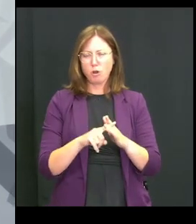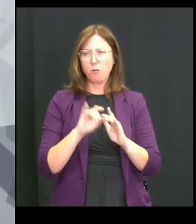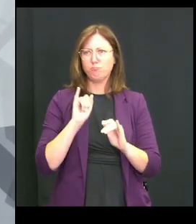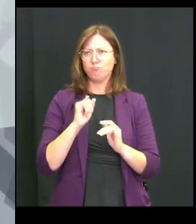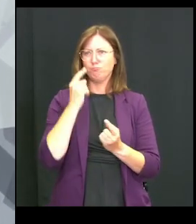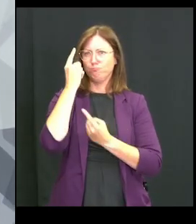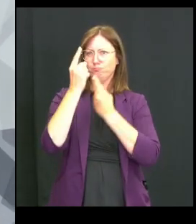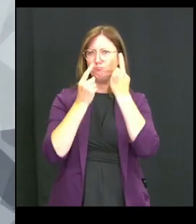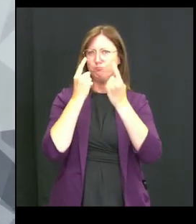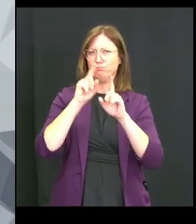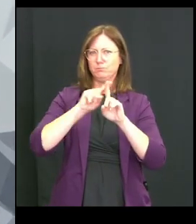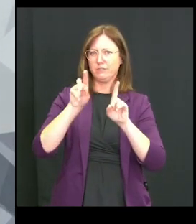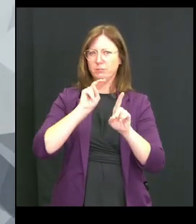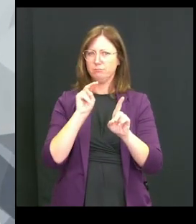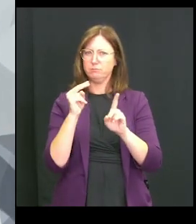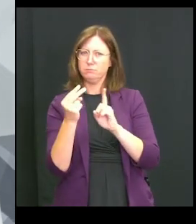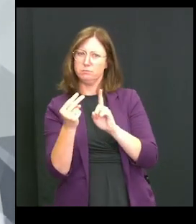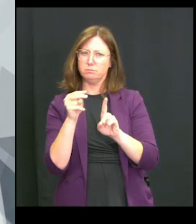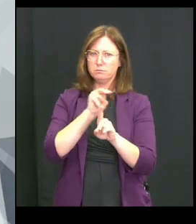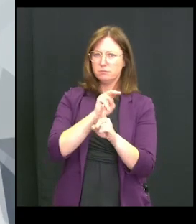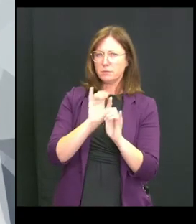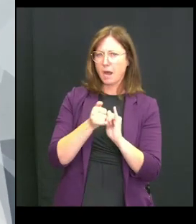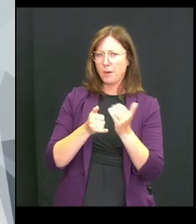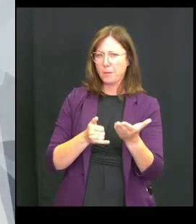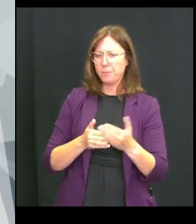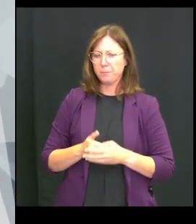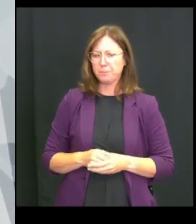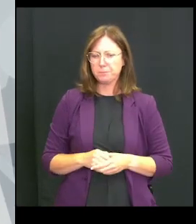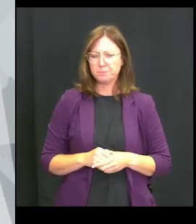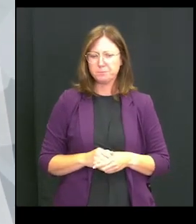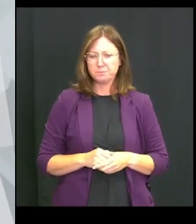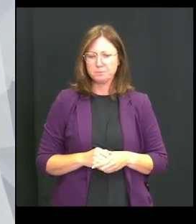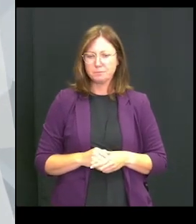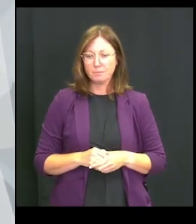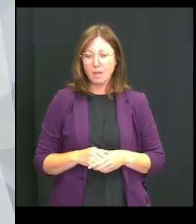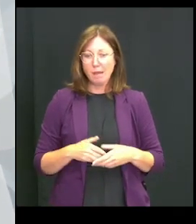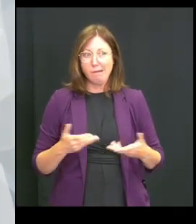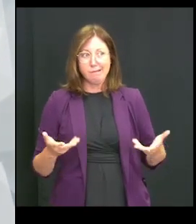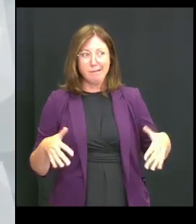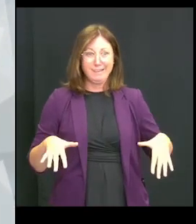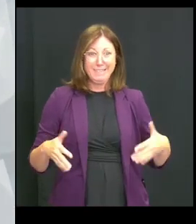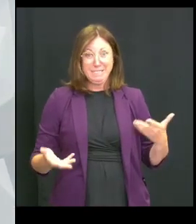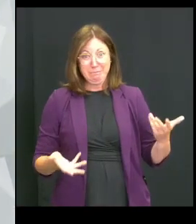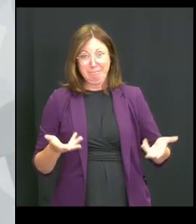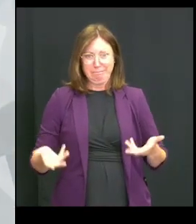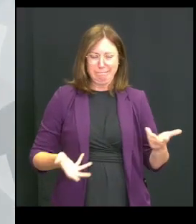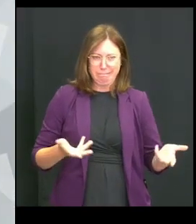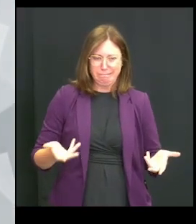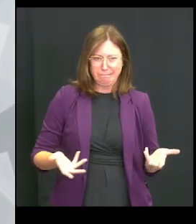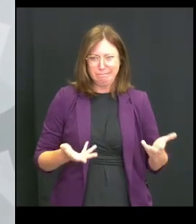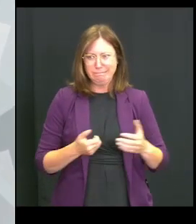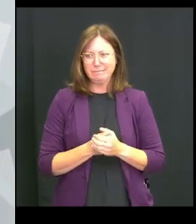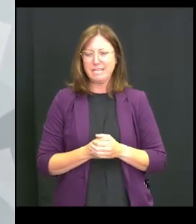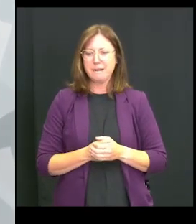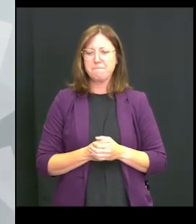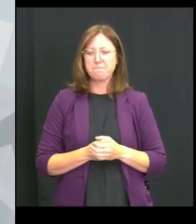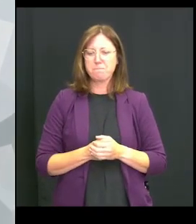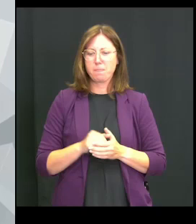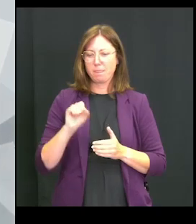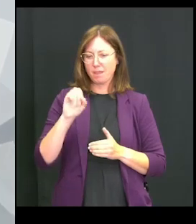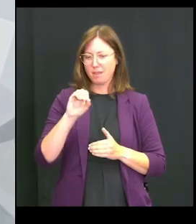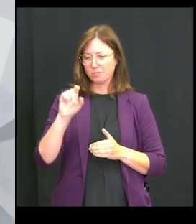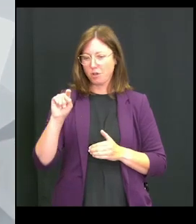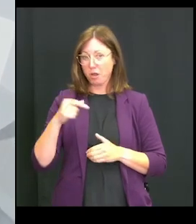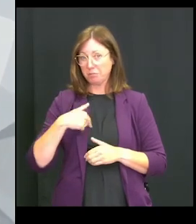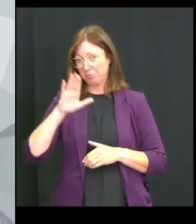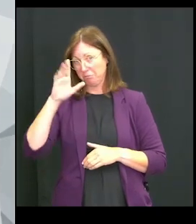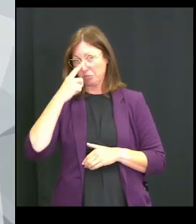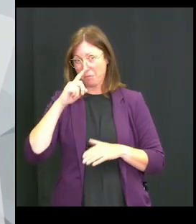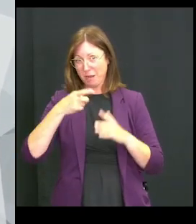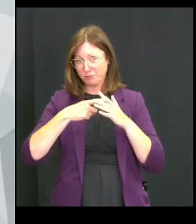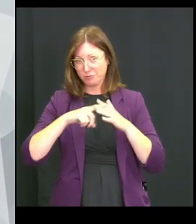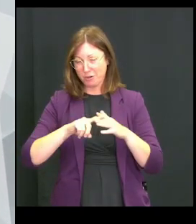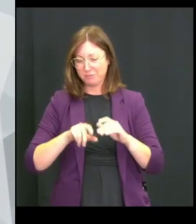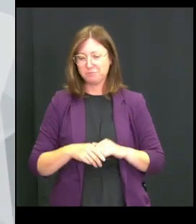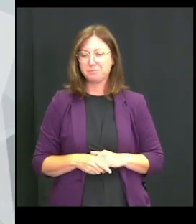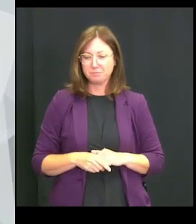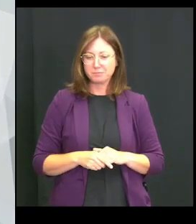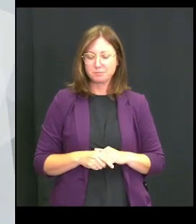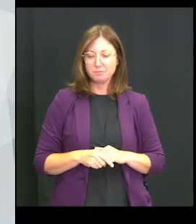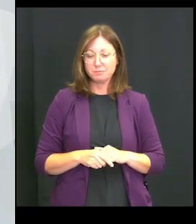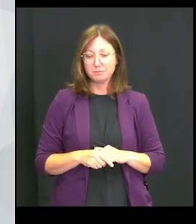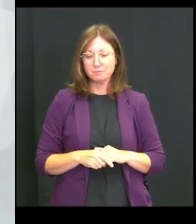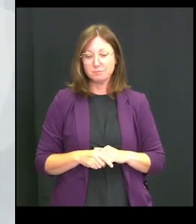[Laugh] I'll jump in to say that yes, I think it's a tricky,